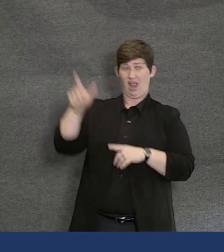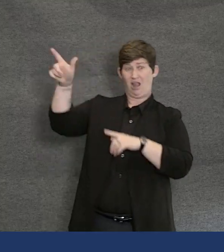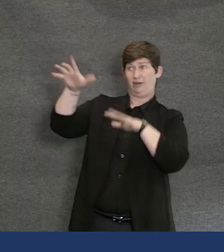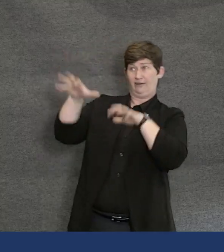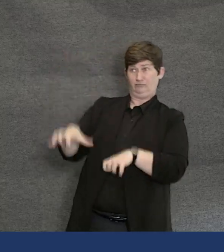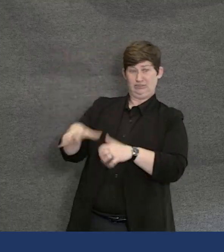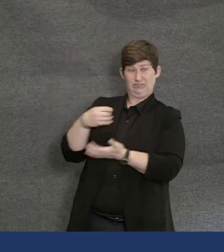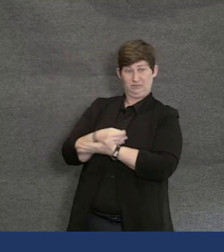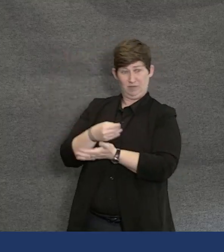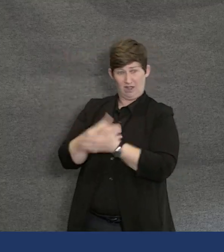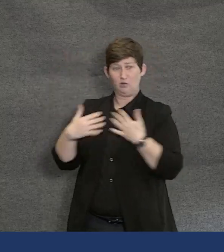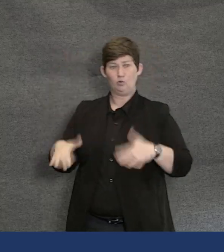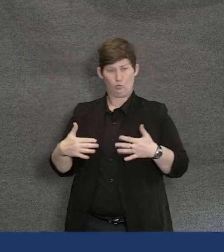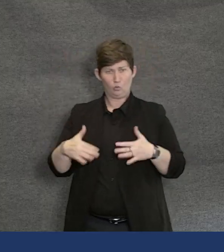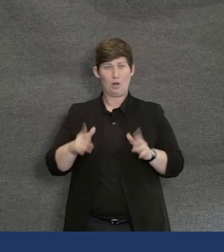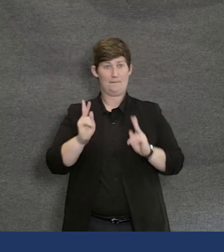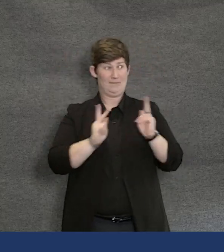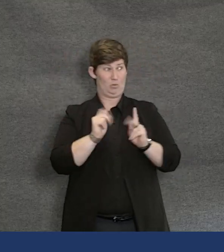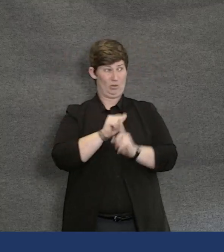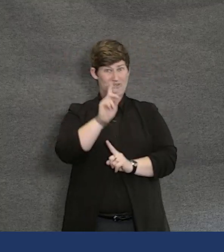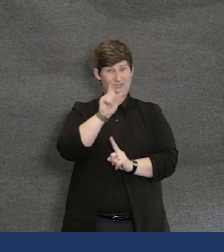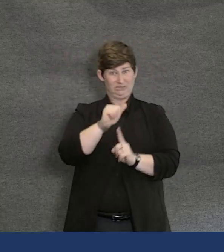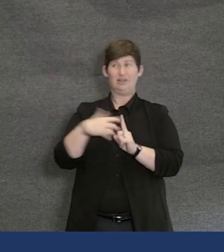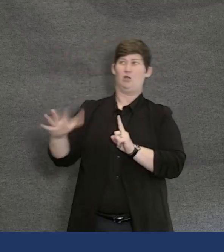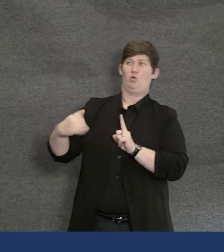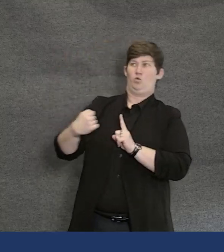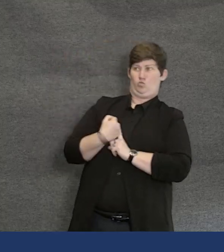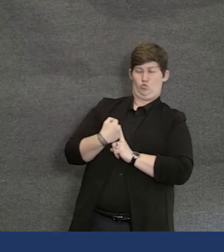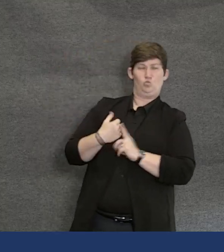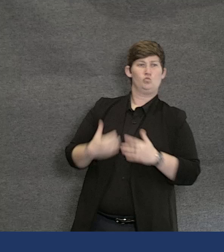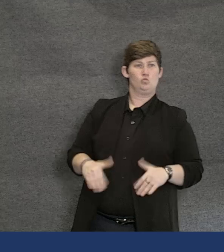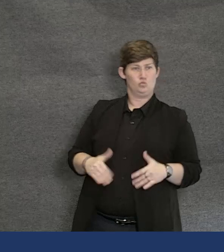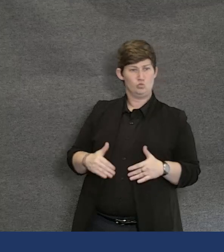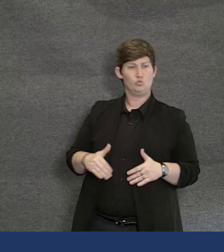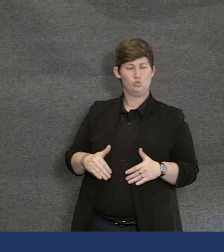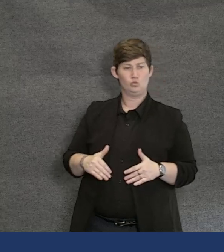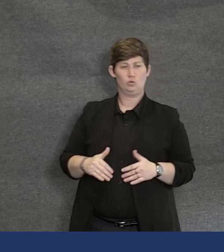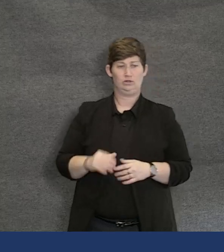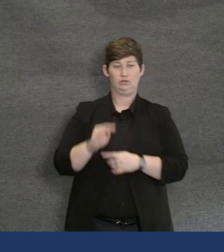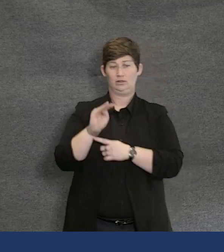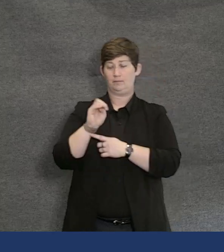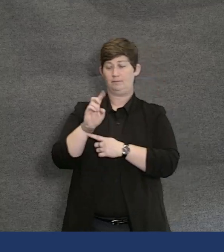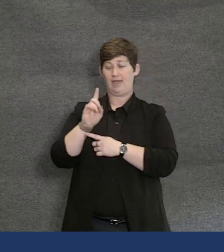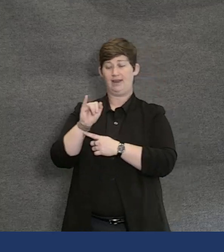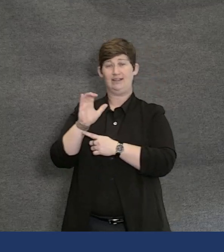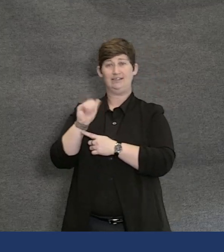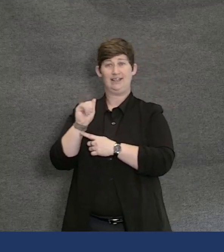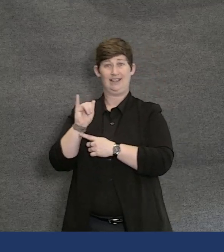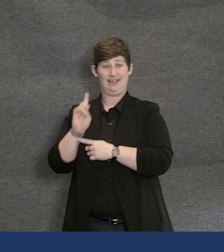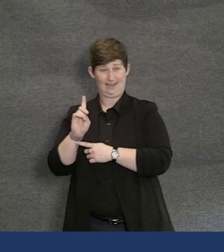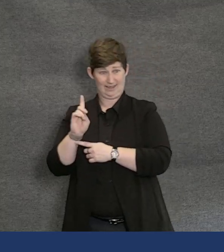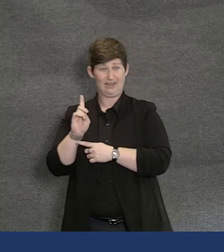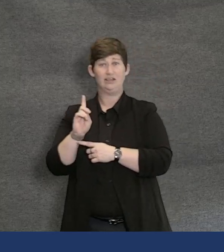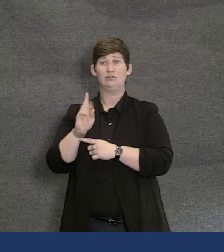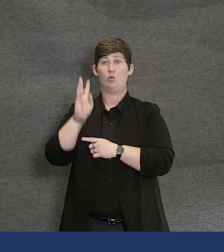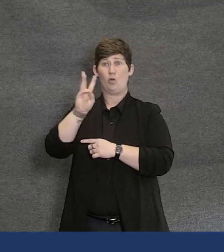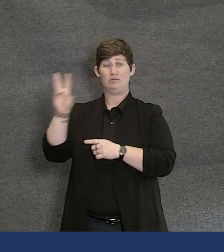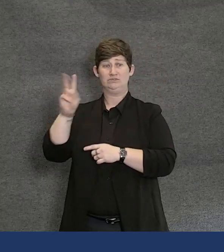That first morning, Medicaid portals in all 50 states stopped working. I don't know, is anybody aware of this?